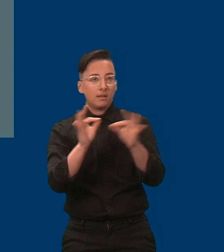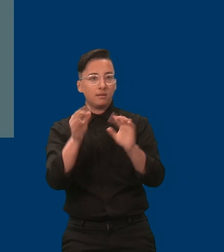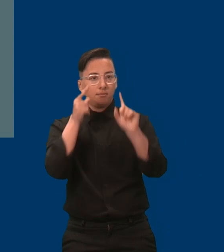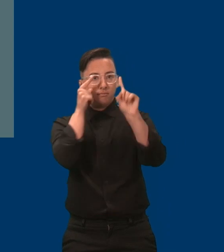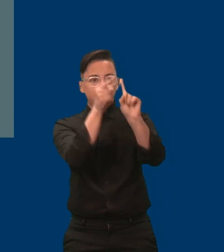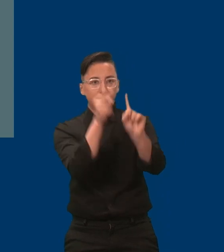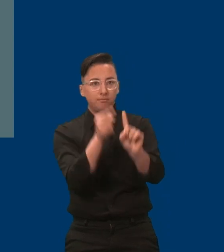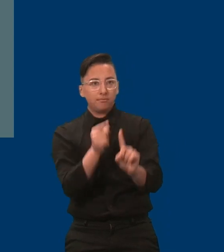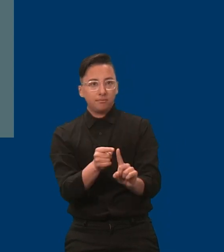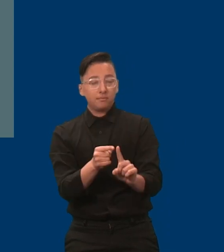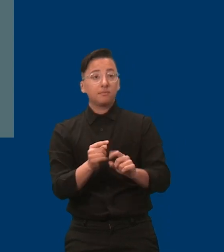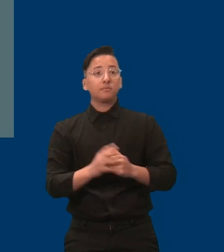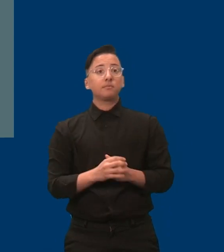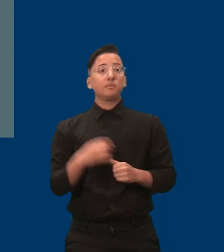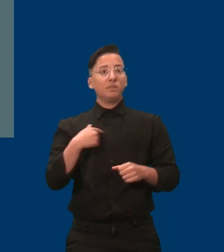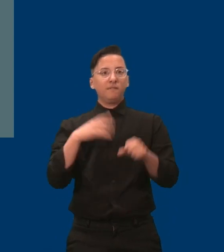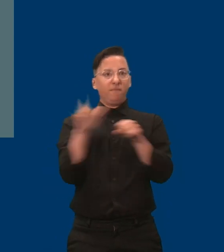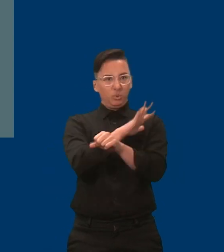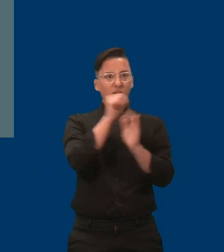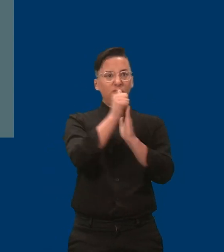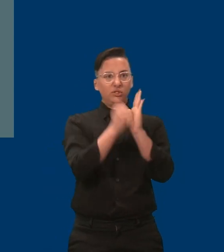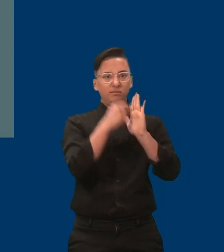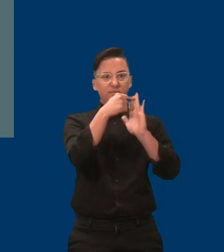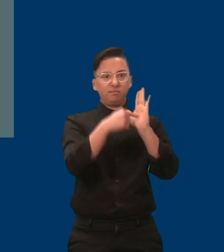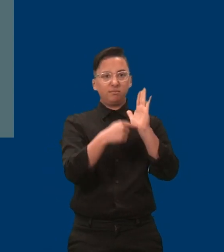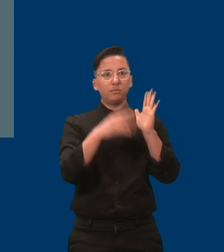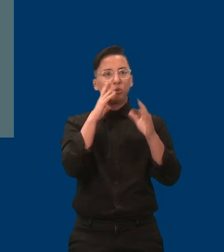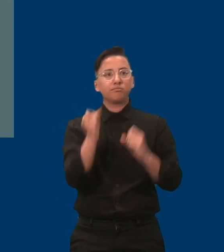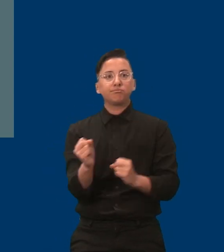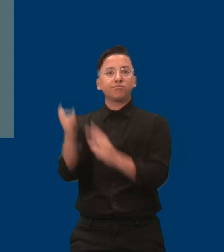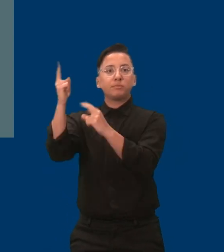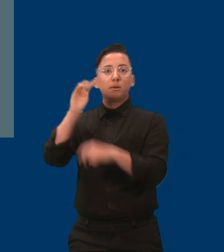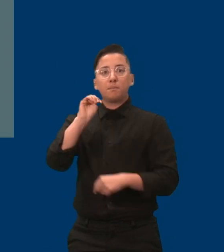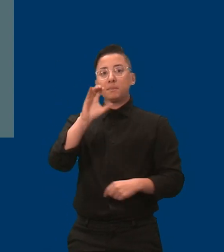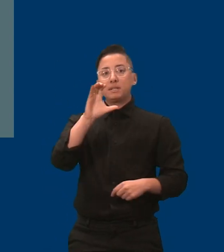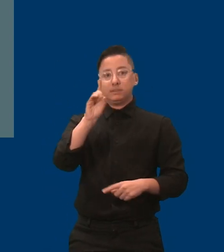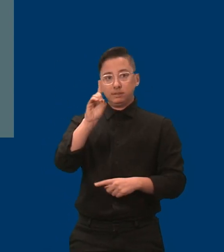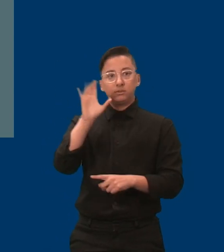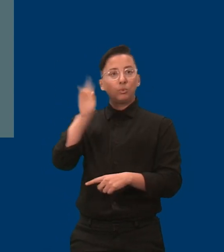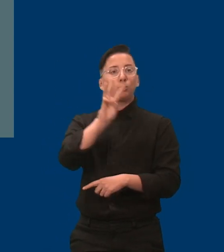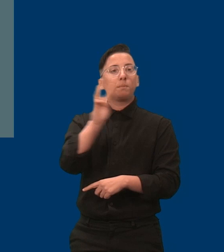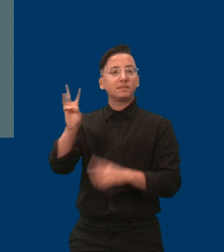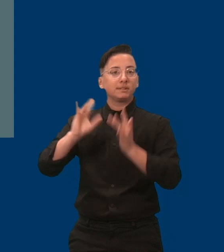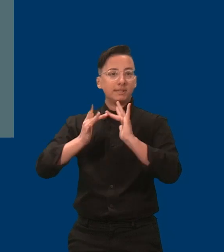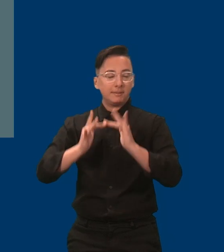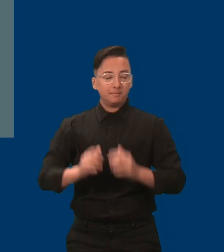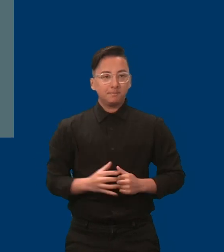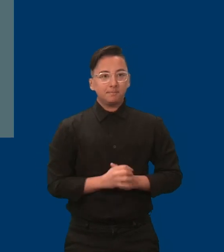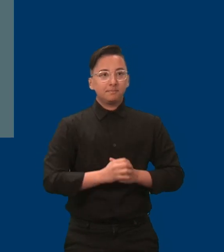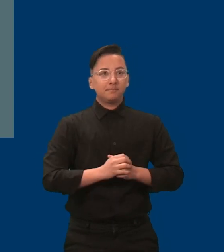agenda on the MCD website. If disability issues are important to you,